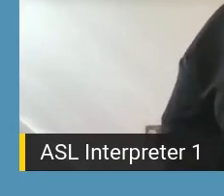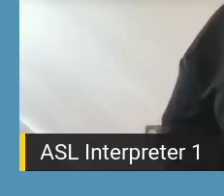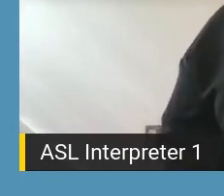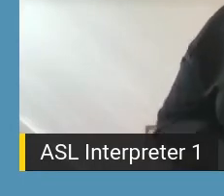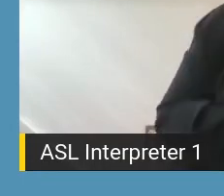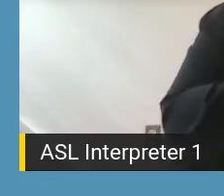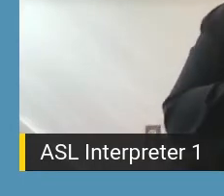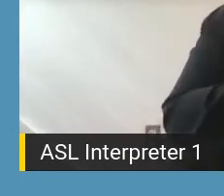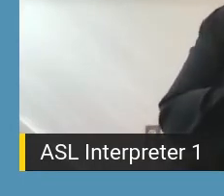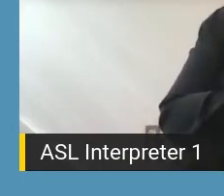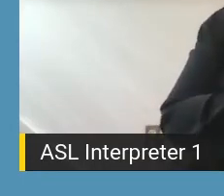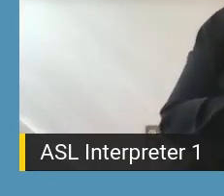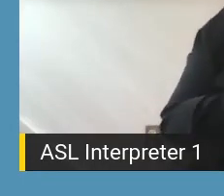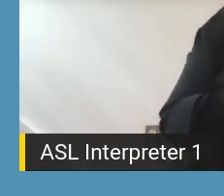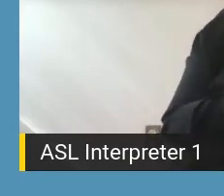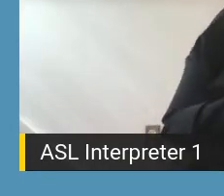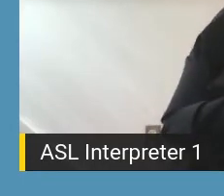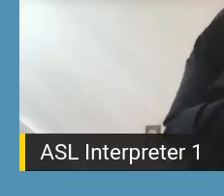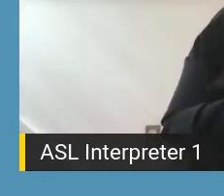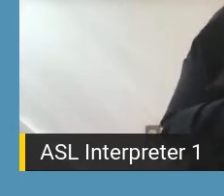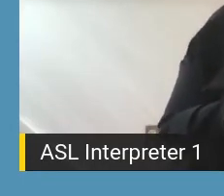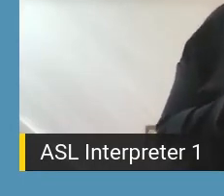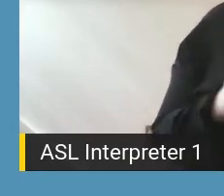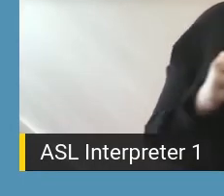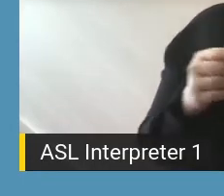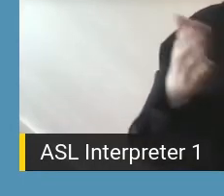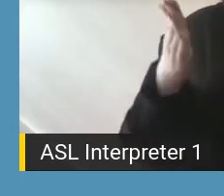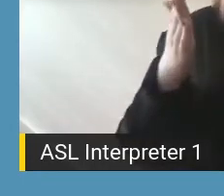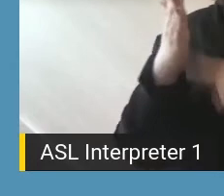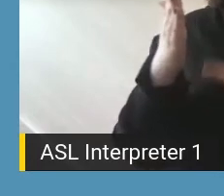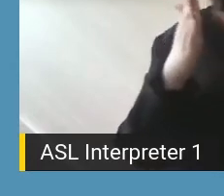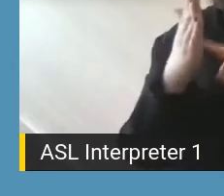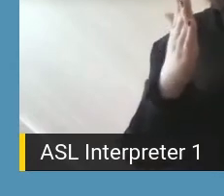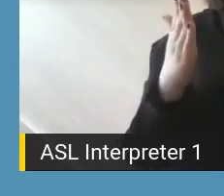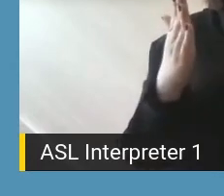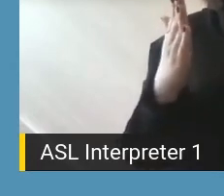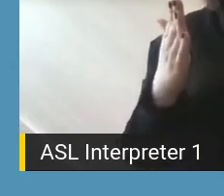it you can go through and strike out something and then once you're done go remove all strike